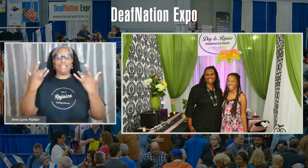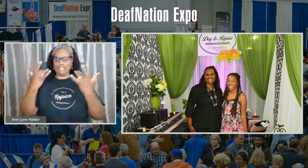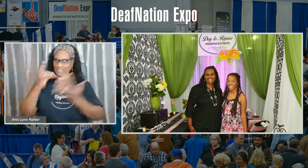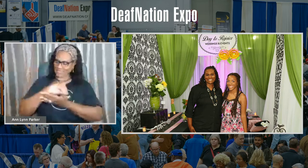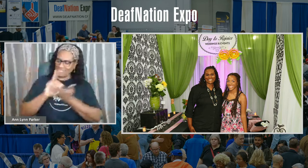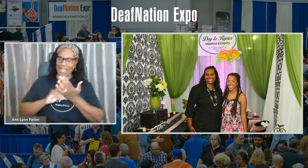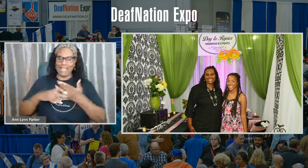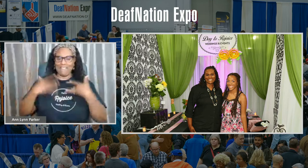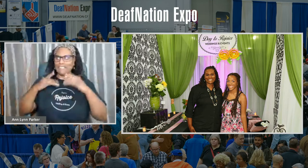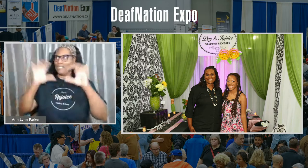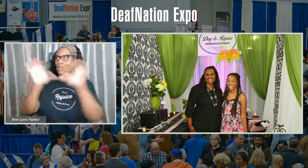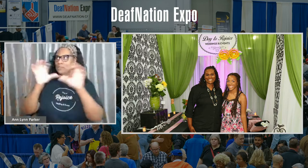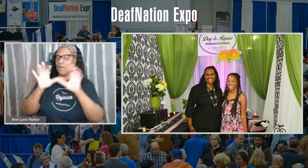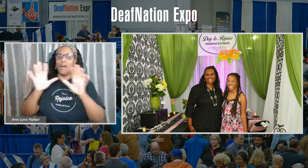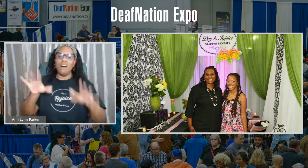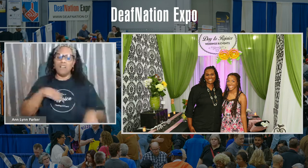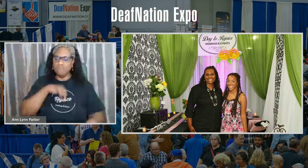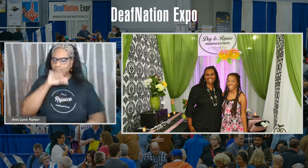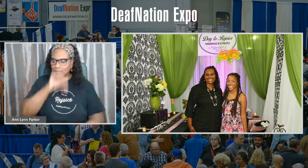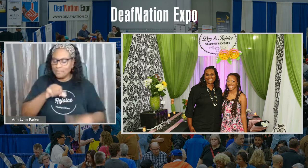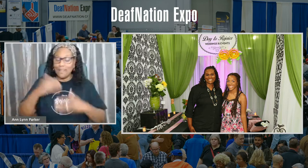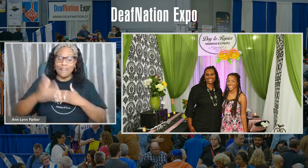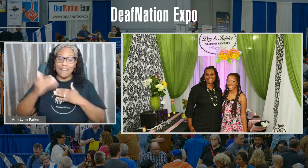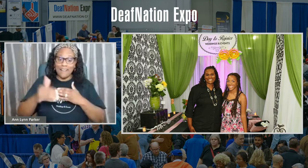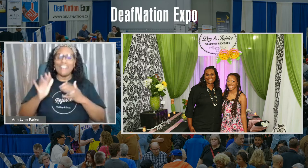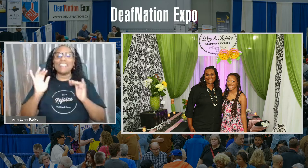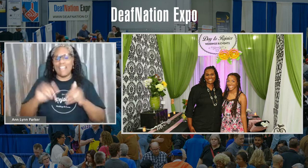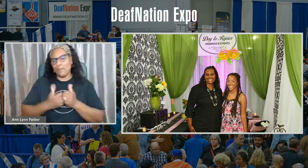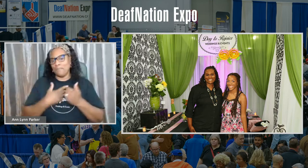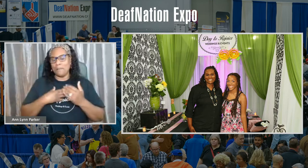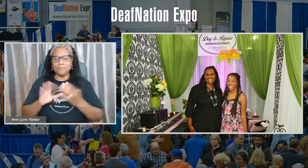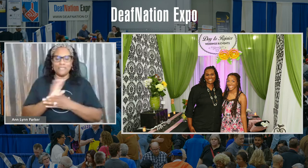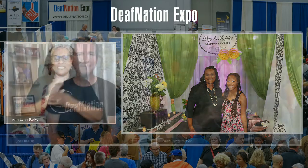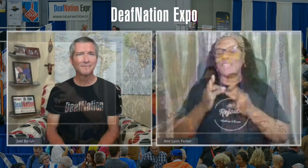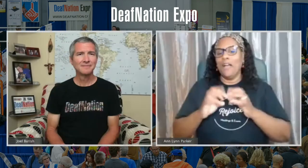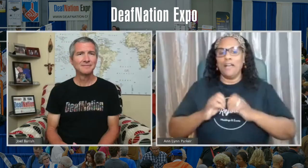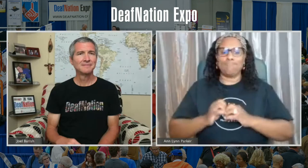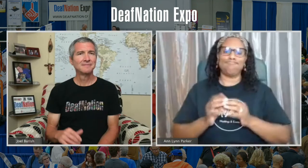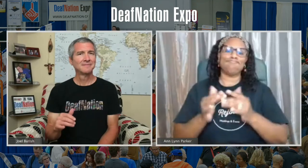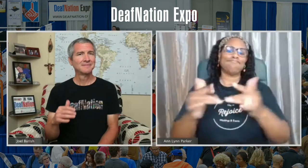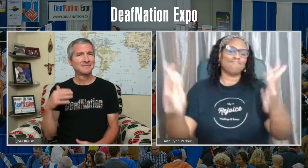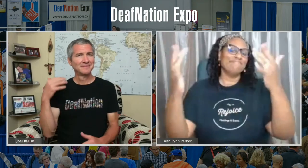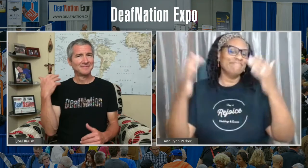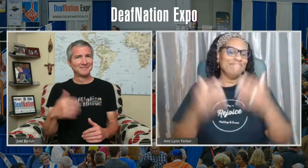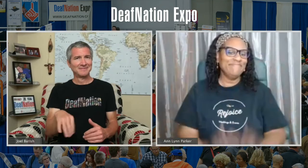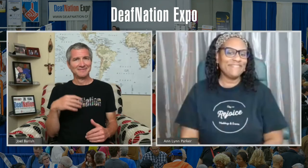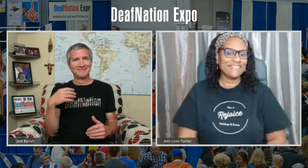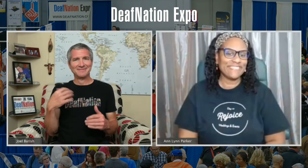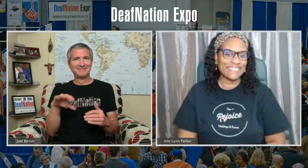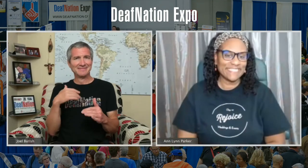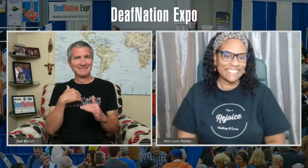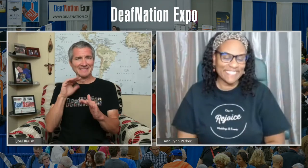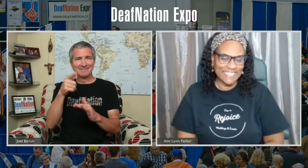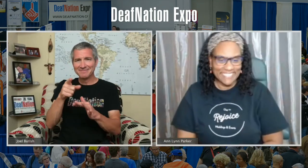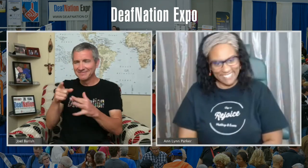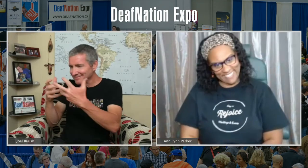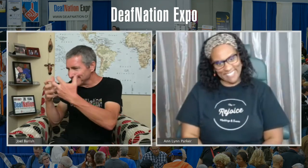I was thrilled, and got my certification in event design. That’s how my business grew. Wow.